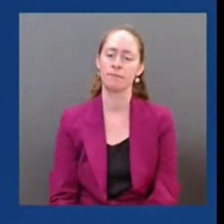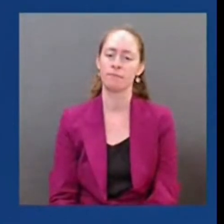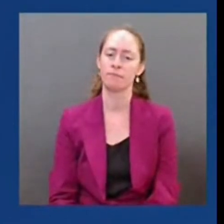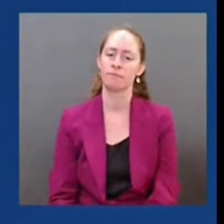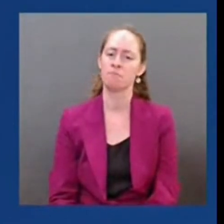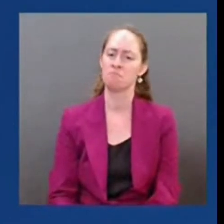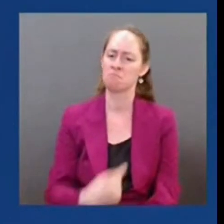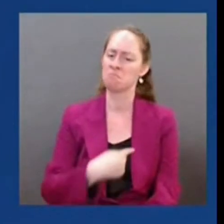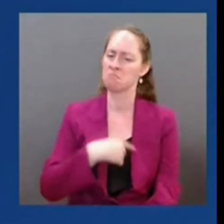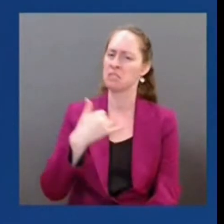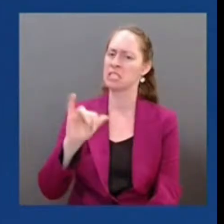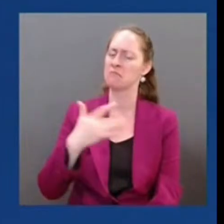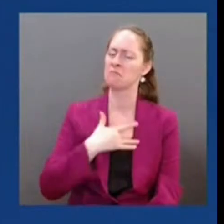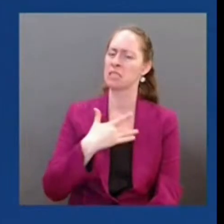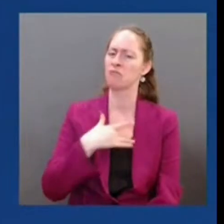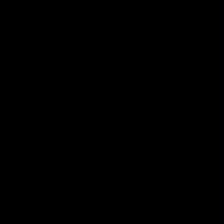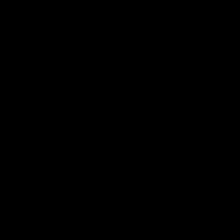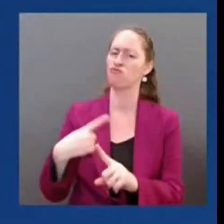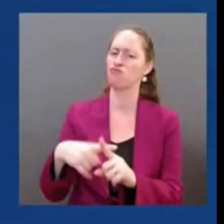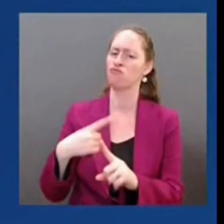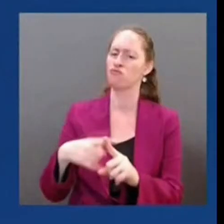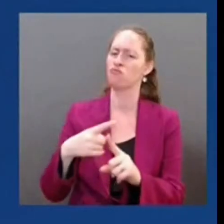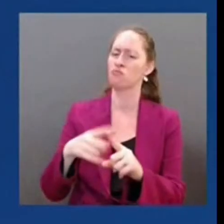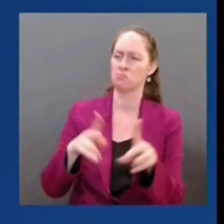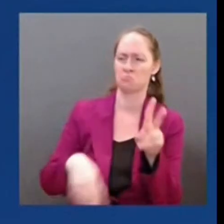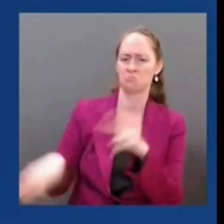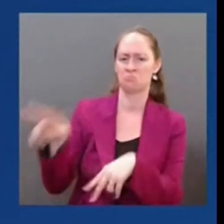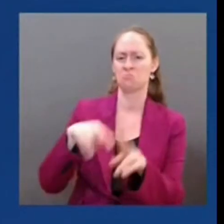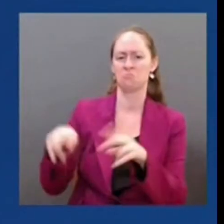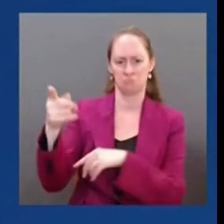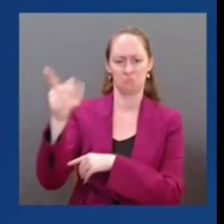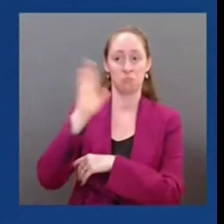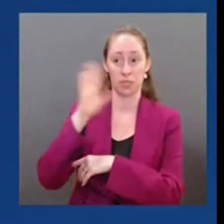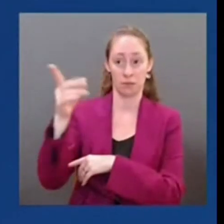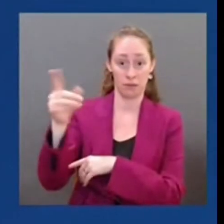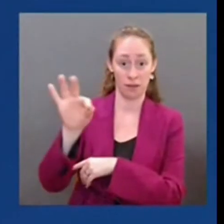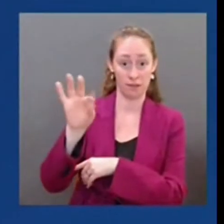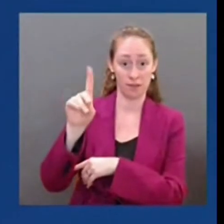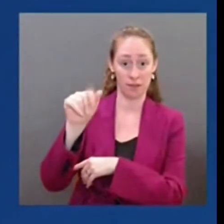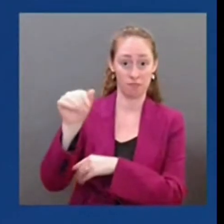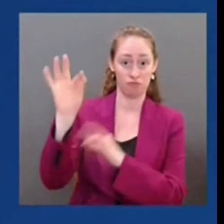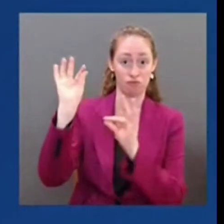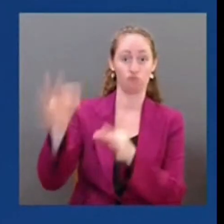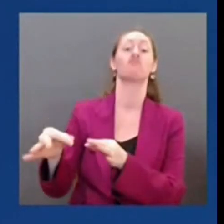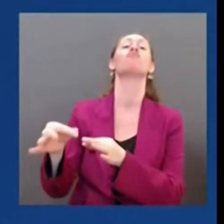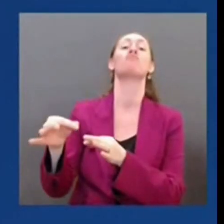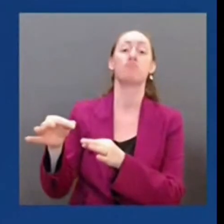DONE RIGHT. AND I REMAIN VERY CONFIDENT AS SOON AS THE FDA FEELS LIKE THEY